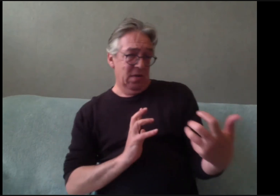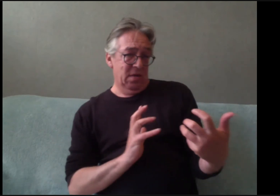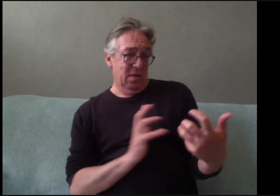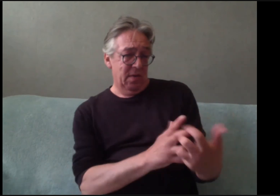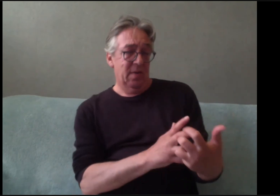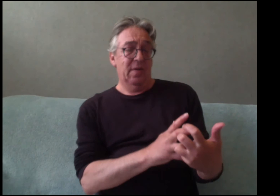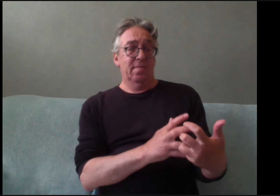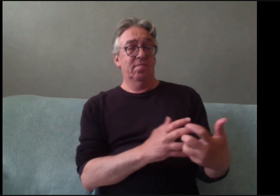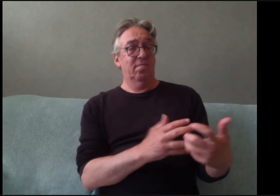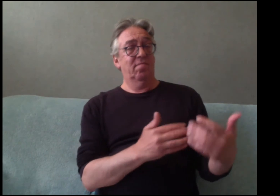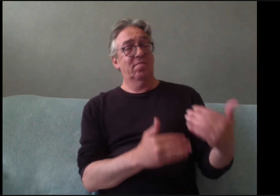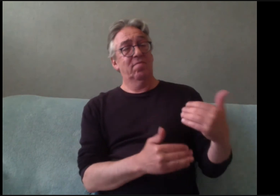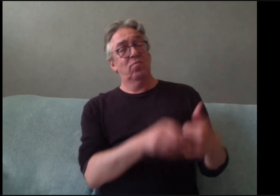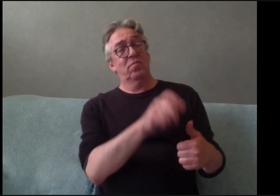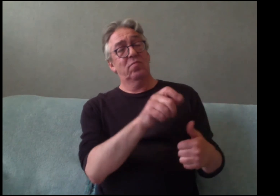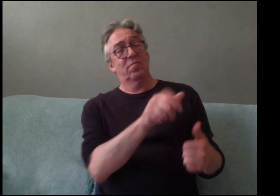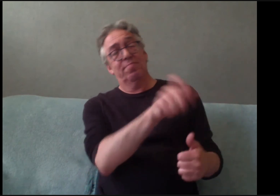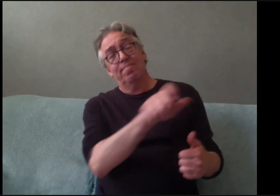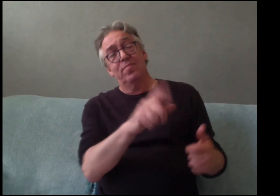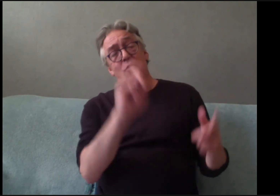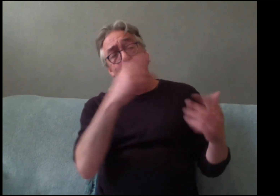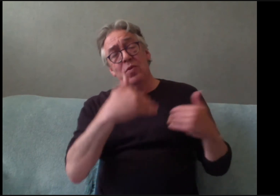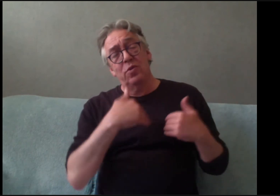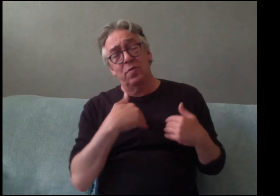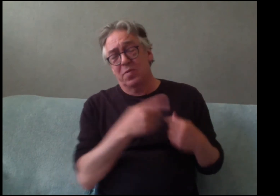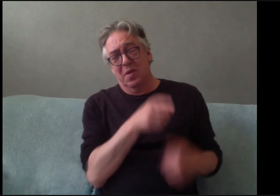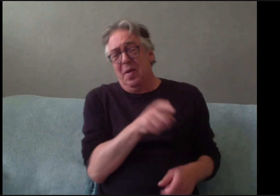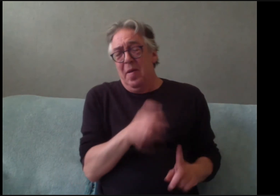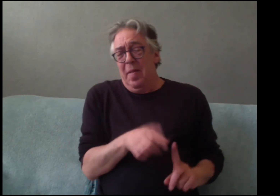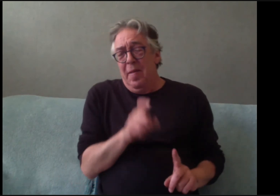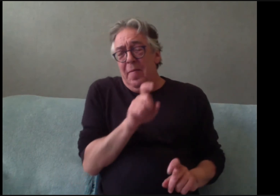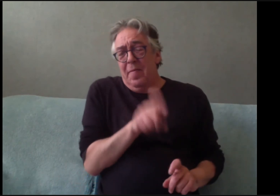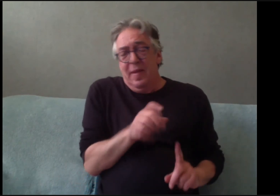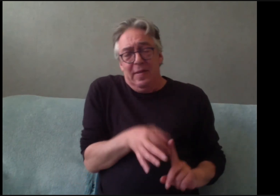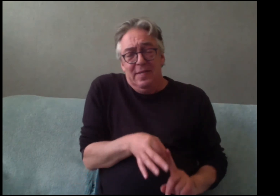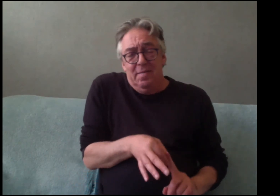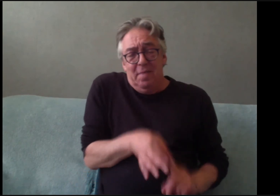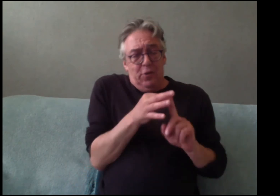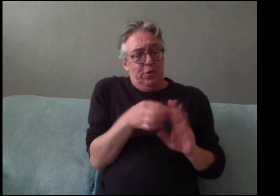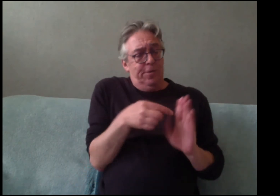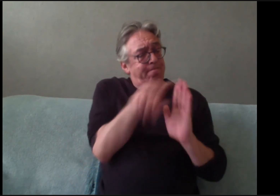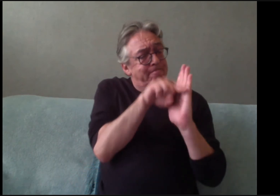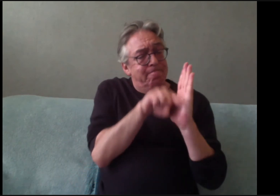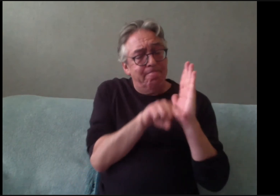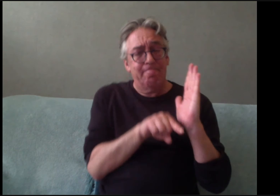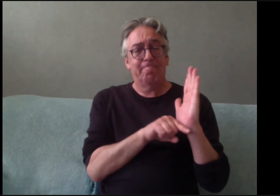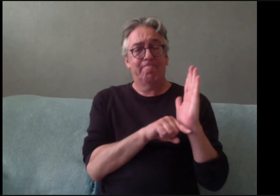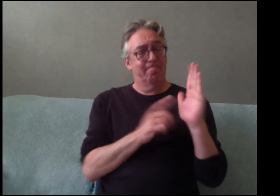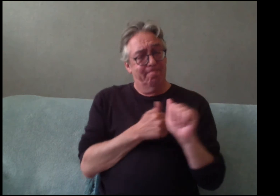So it requires also doctors to be trained for that purpose.